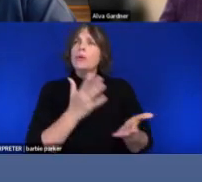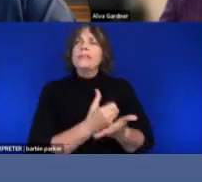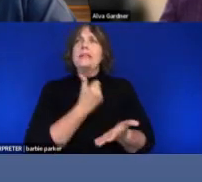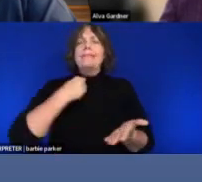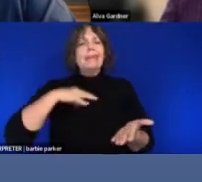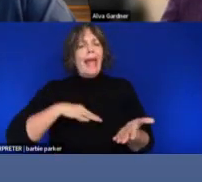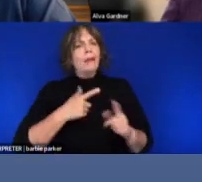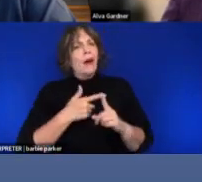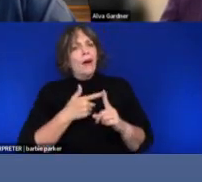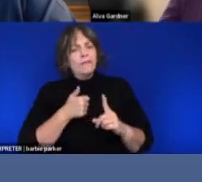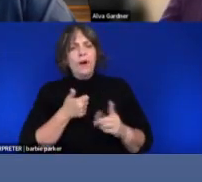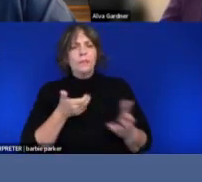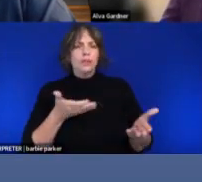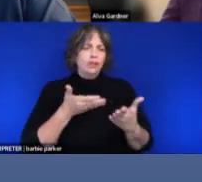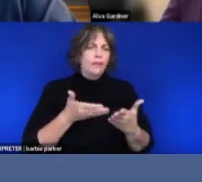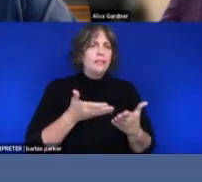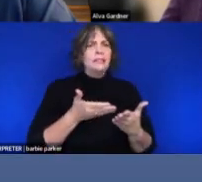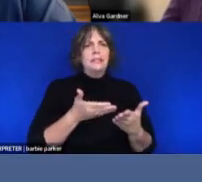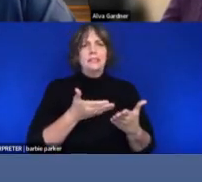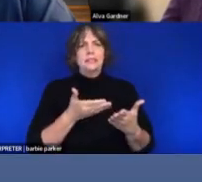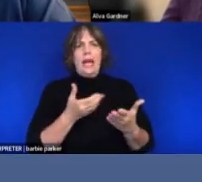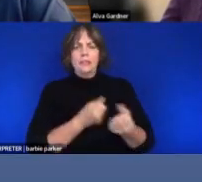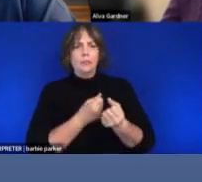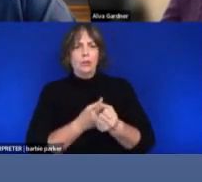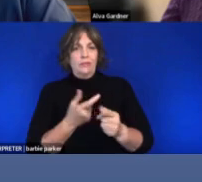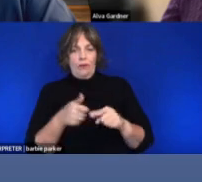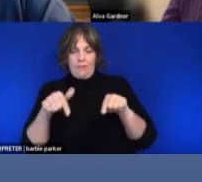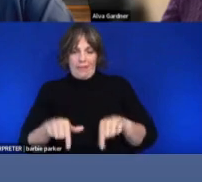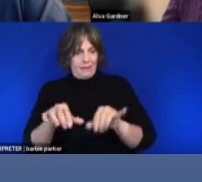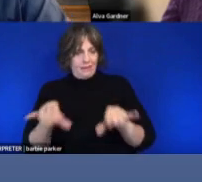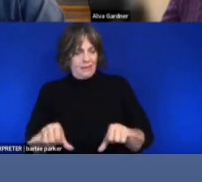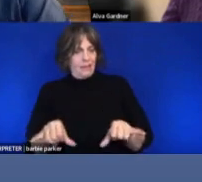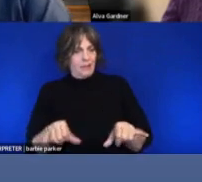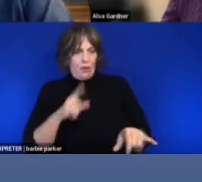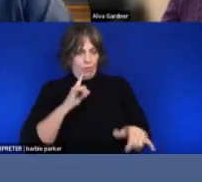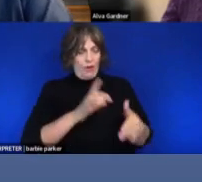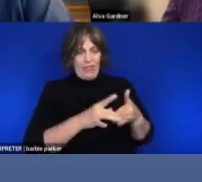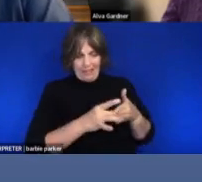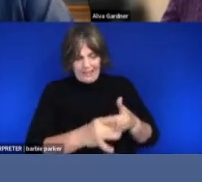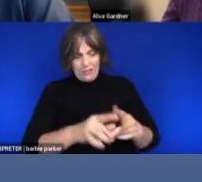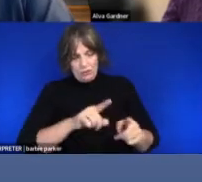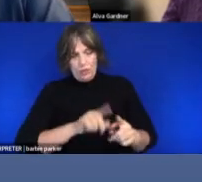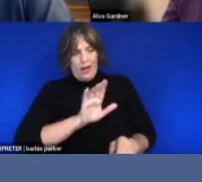supports that we as a service system provide? Will that lead them to the outcome that they want for their life? And what we